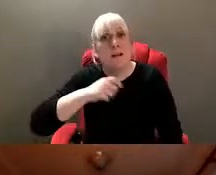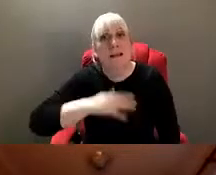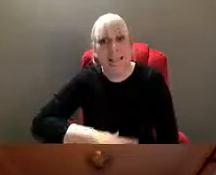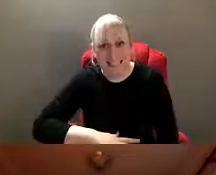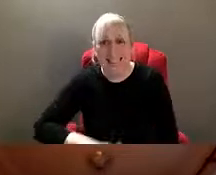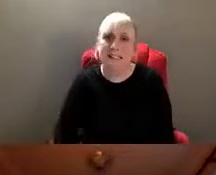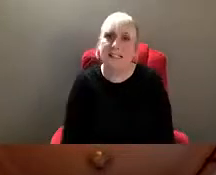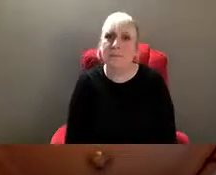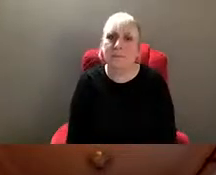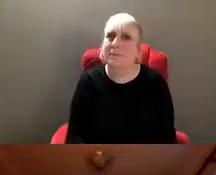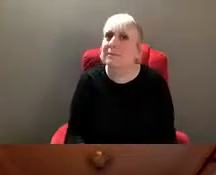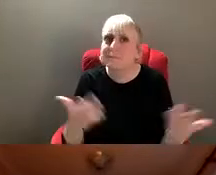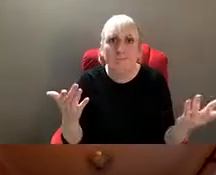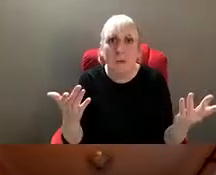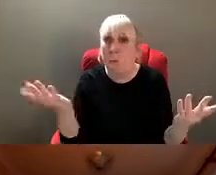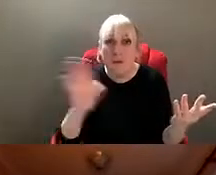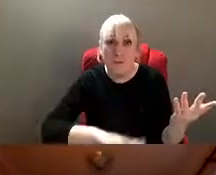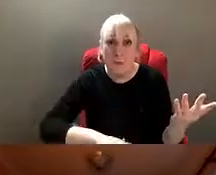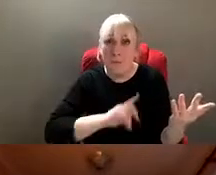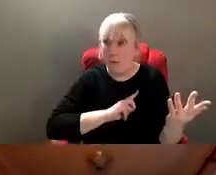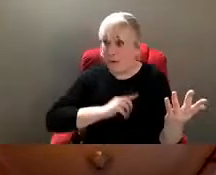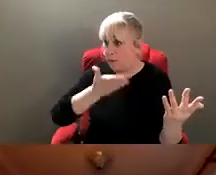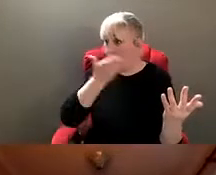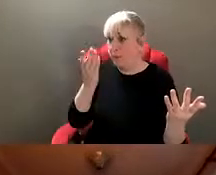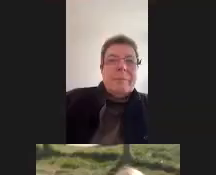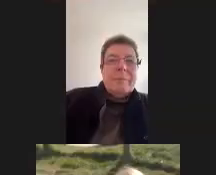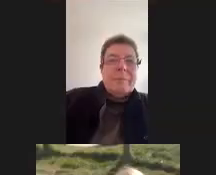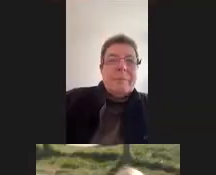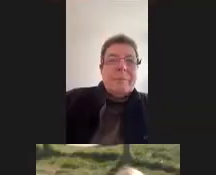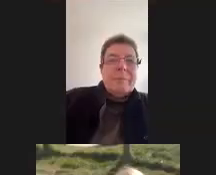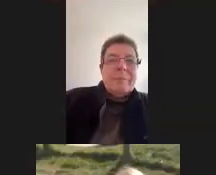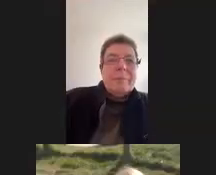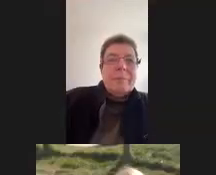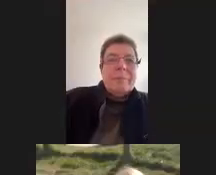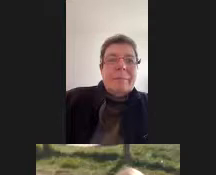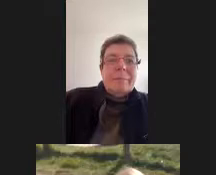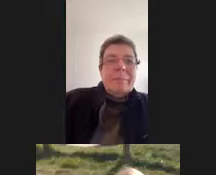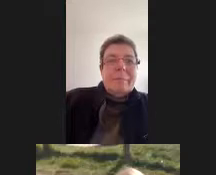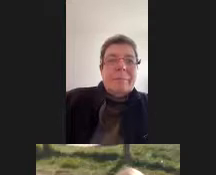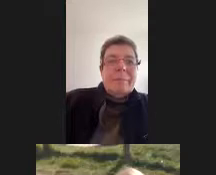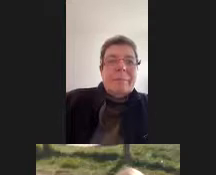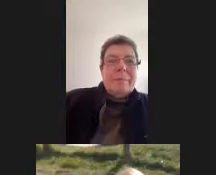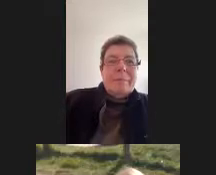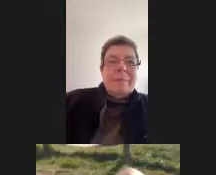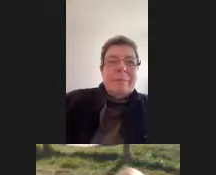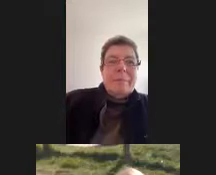if there is no agriculture we do not have likelihood and the water has has decreased and